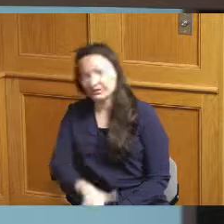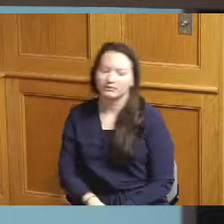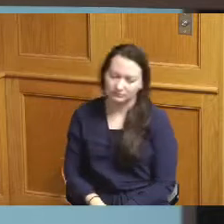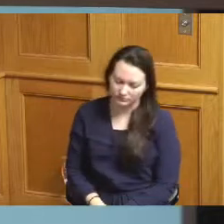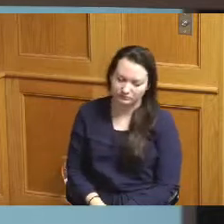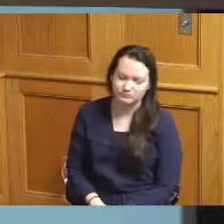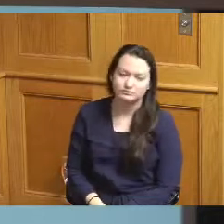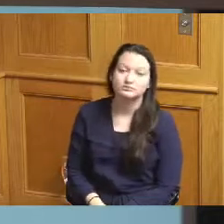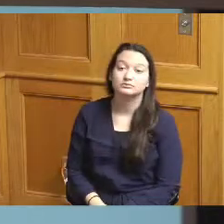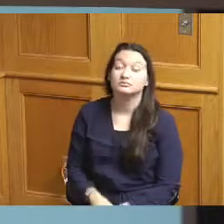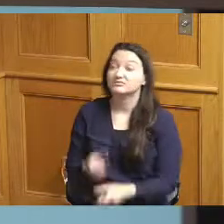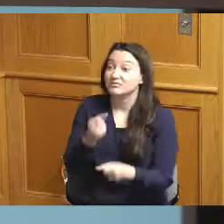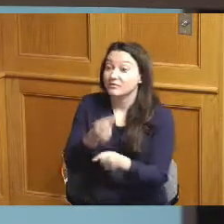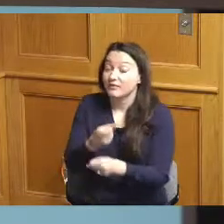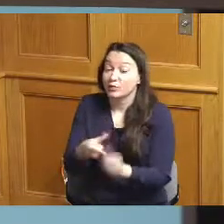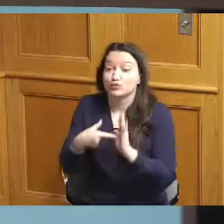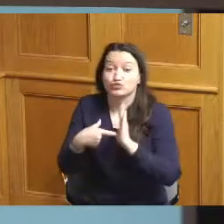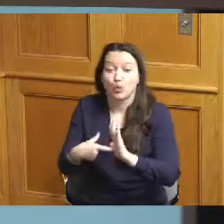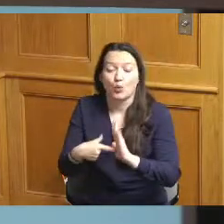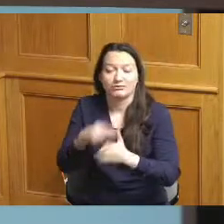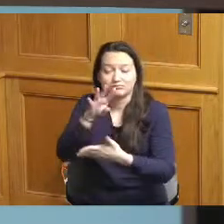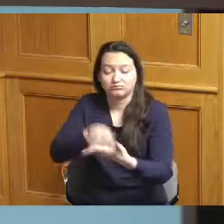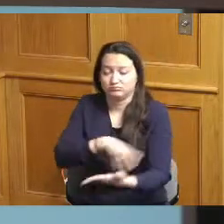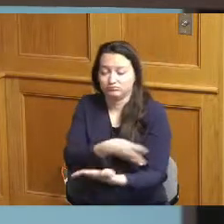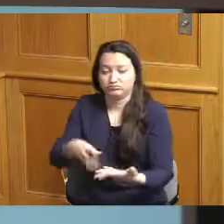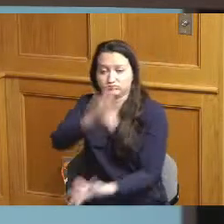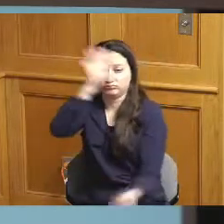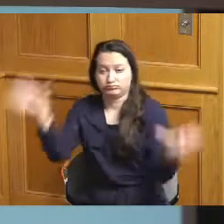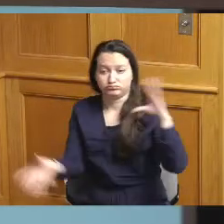so every year we like to show you in the aggregate how the programs are performing